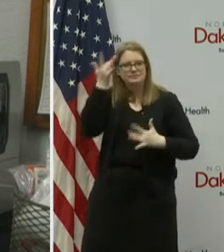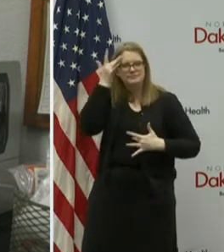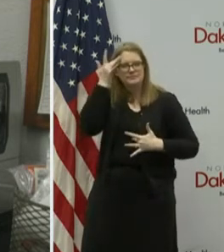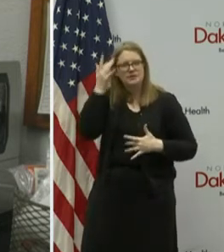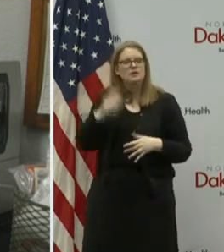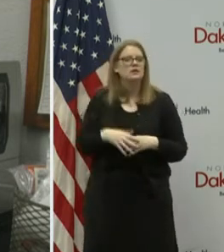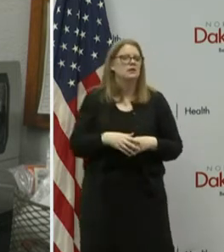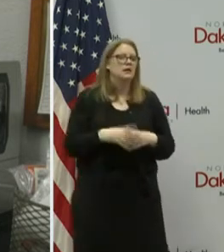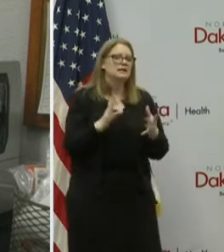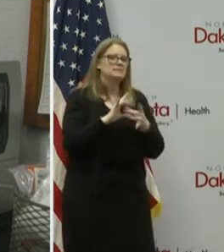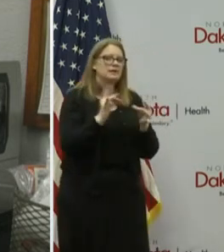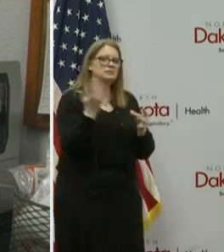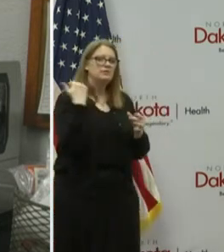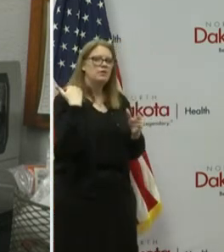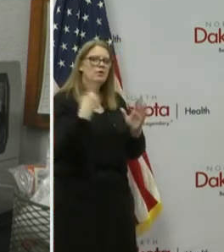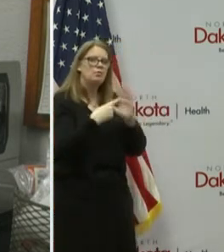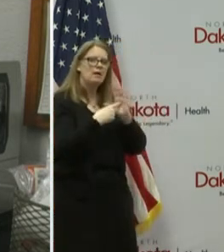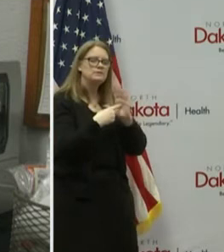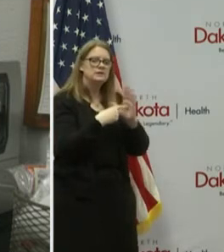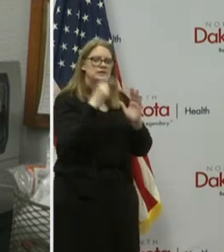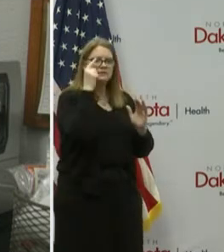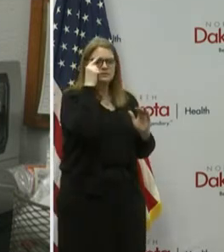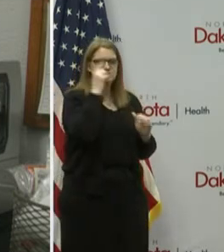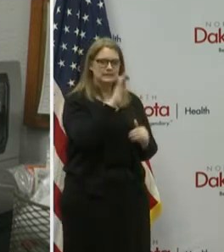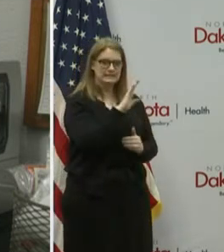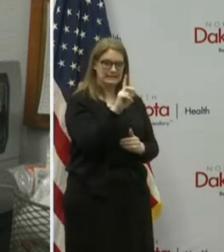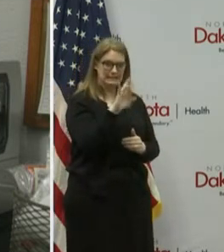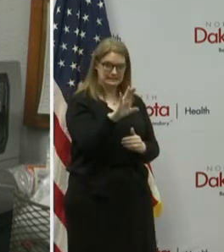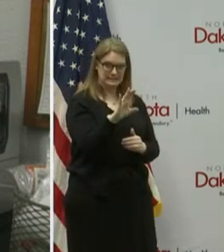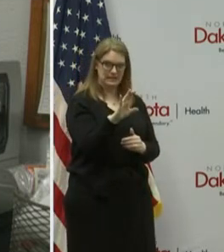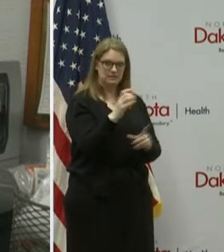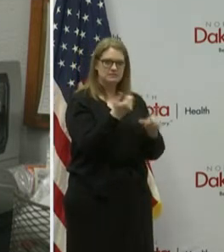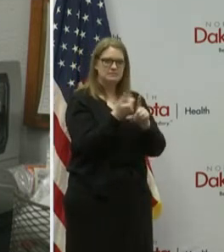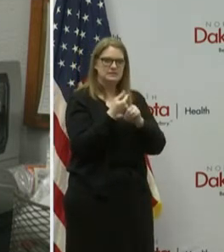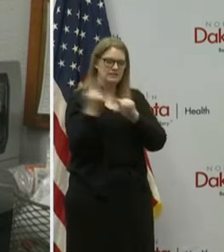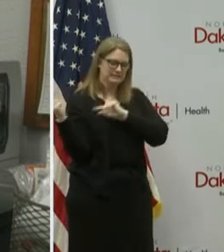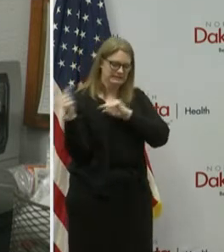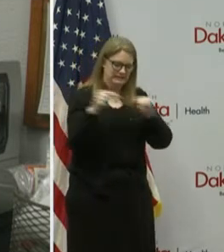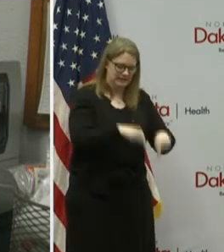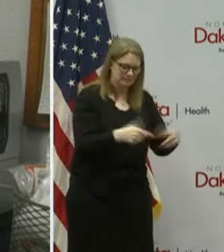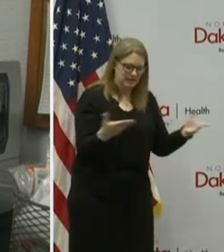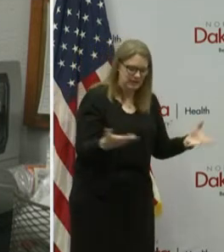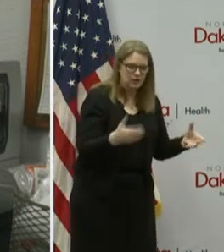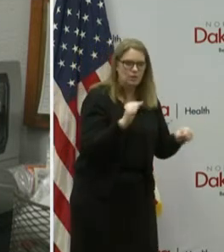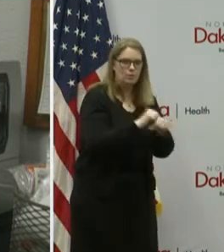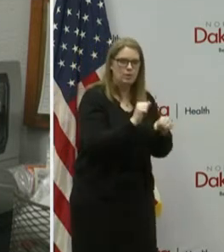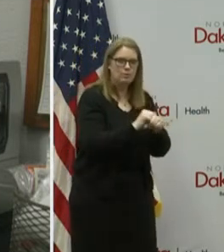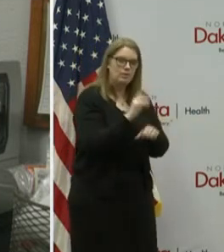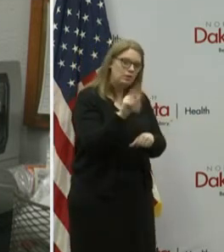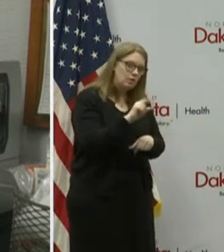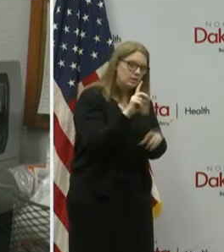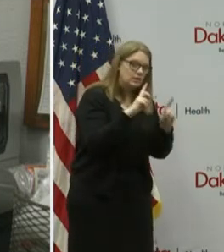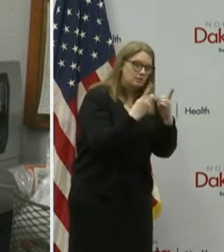STATE, IN AN EFFORT TO PROTECT THE MOST VULNERABLE CITIZENS. REPRESENTATIVES FROM THE C.D.C.